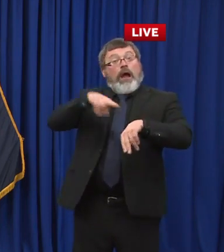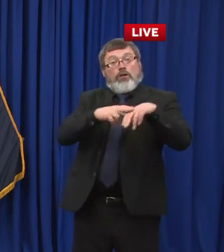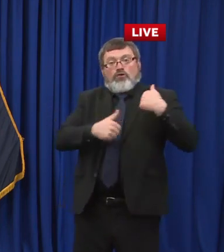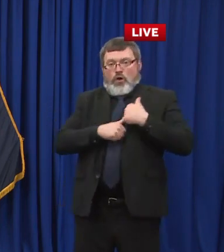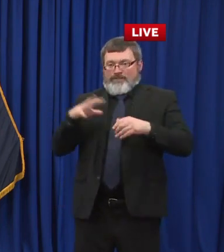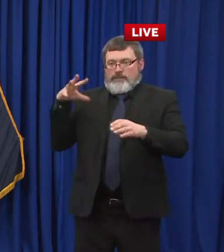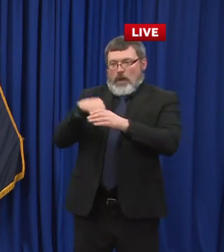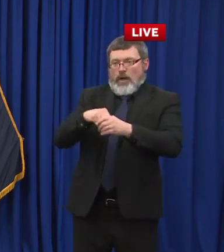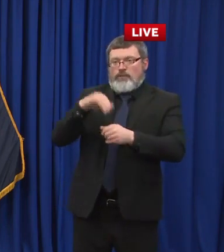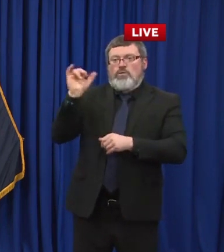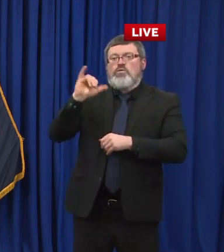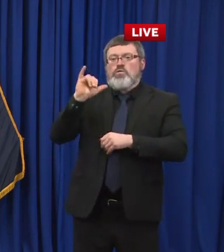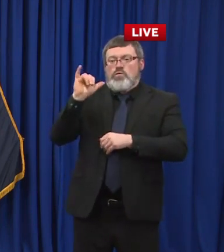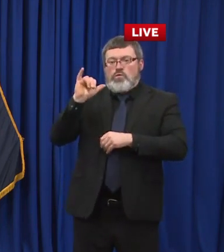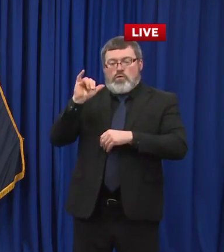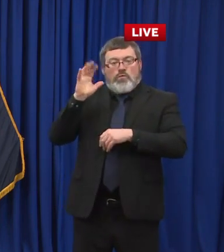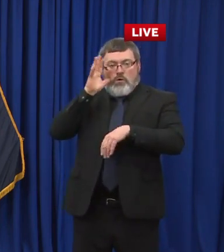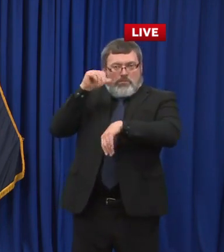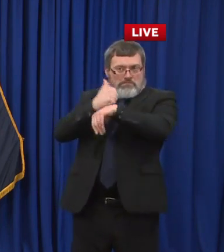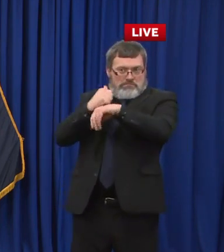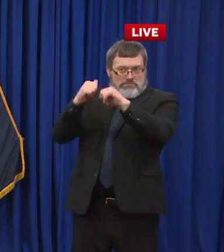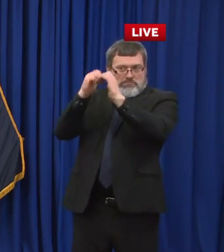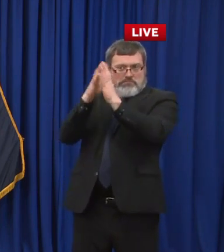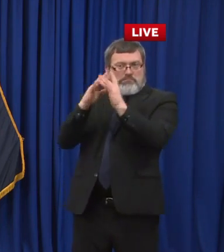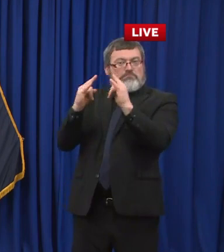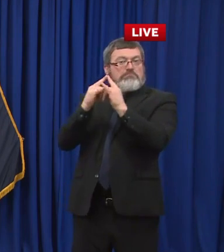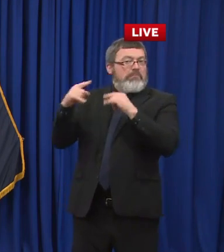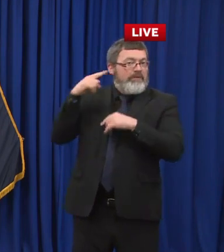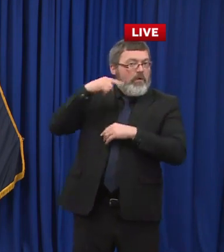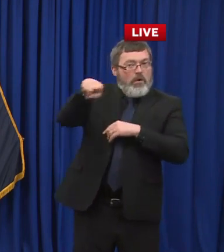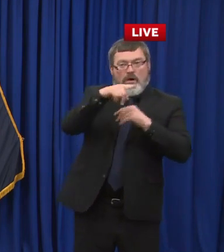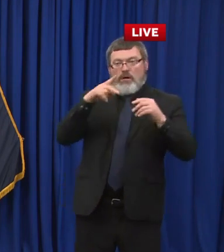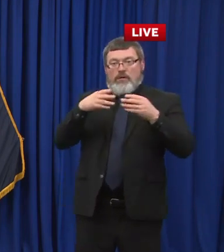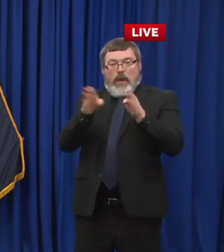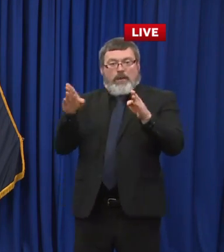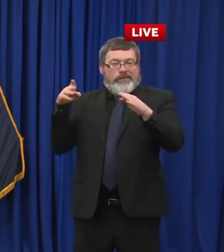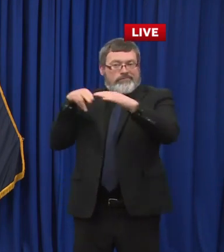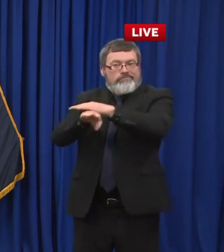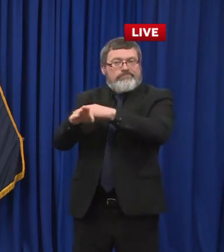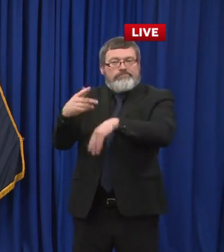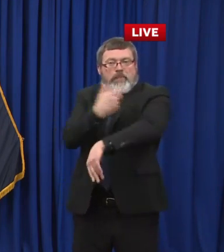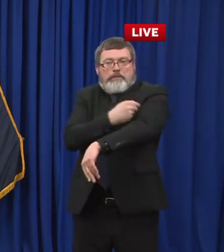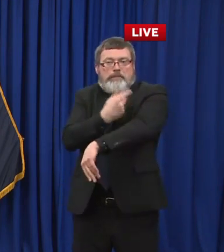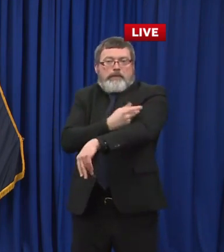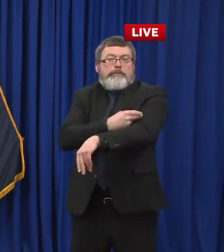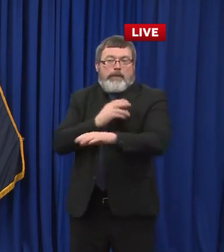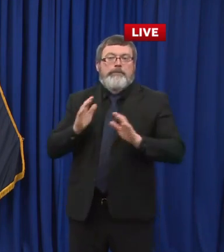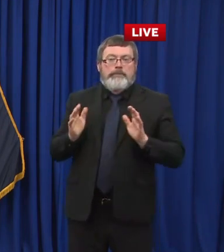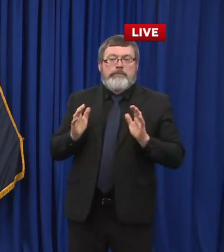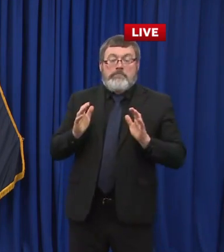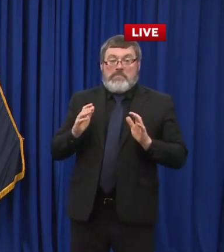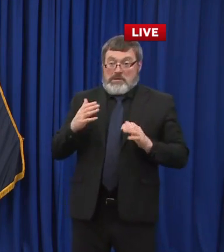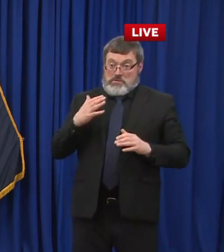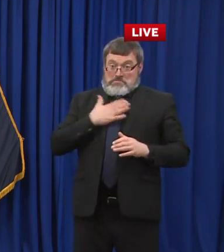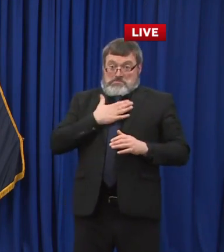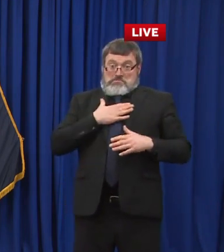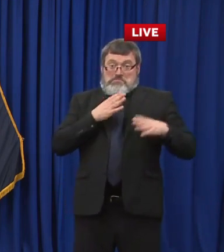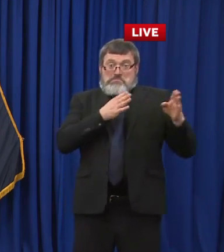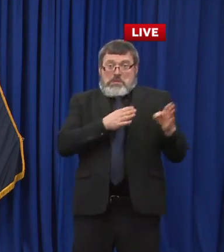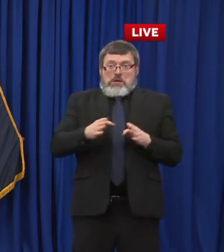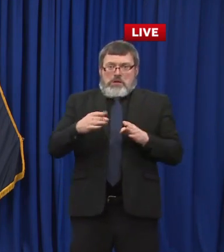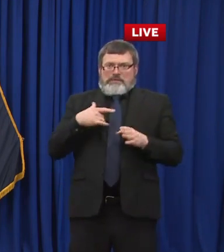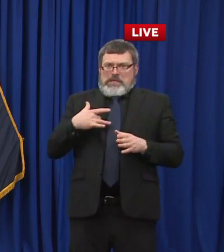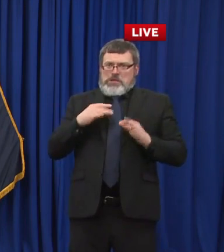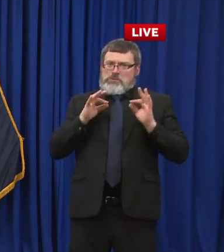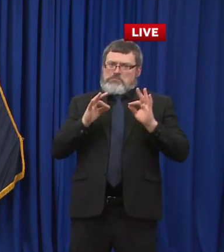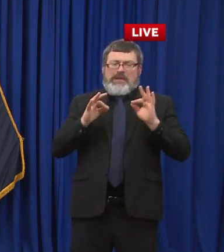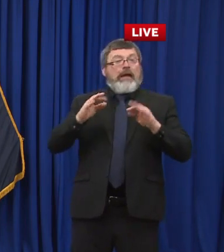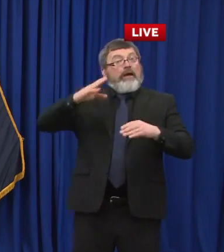LONG-TERM CARE FACILITIES WORKING WITH CVS, USING THE NATIONAL GUARD FOR PUBLIC CENTERS OF VACCINATION AS MORE VACCINE BECOMES AVAILABLE TO US, I THINK WE HAVE A GREAT PLAN IN